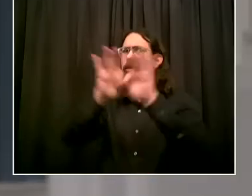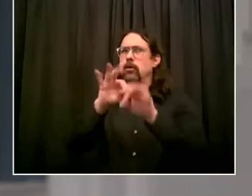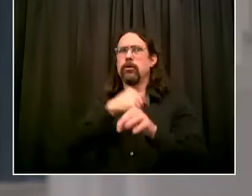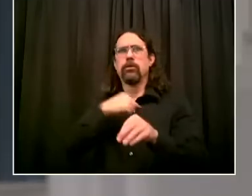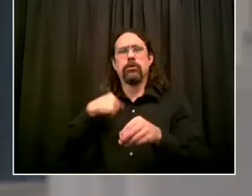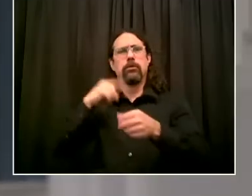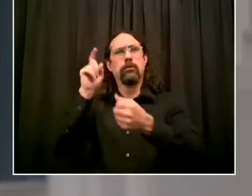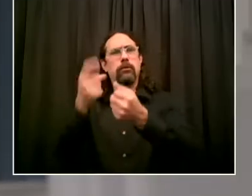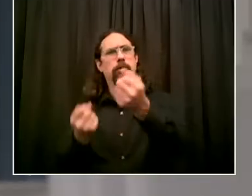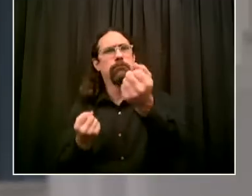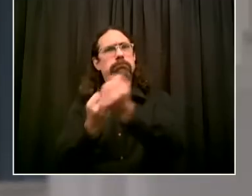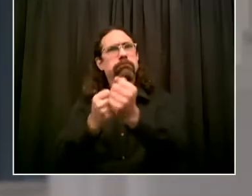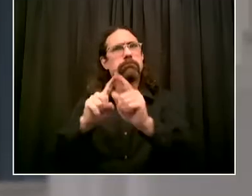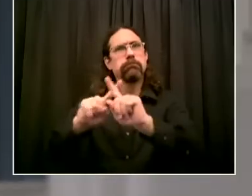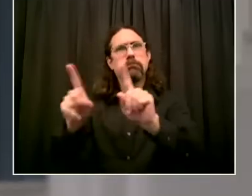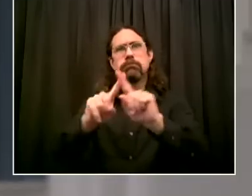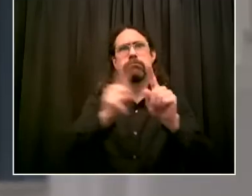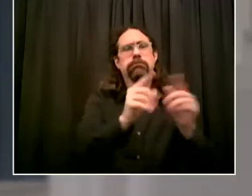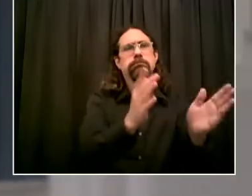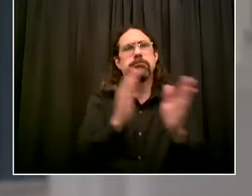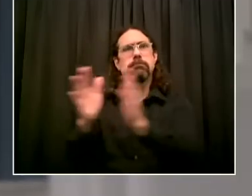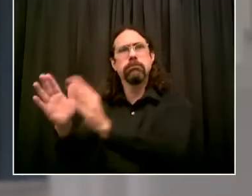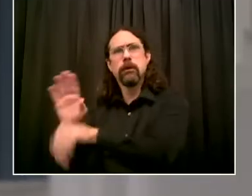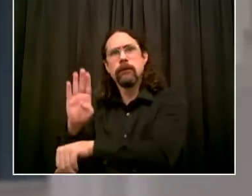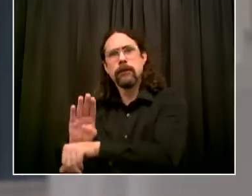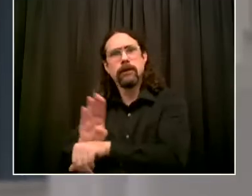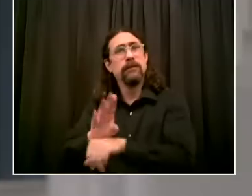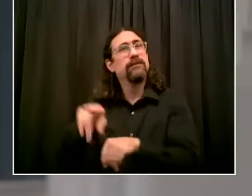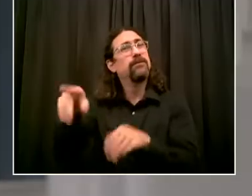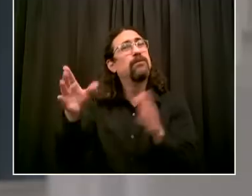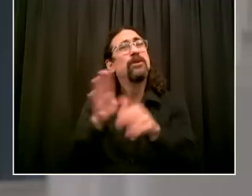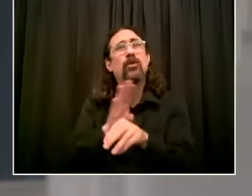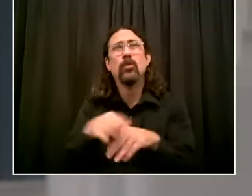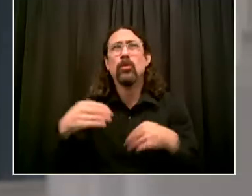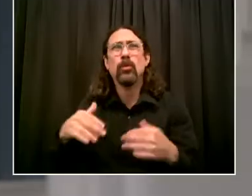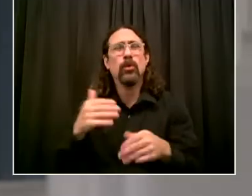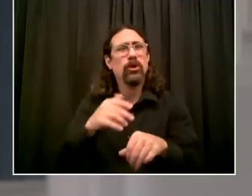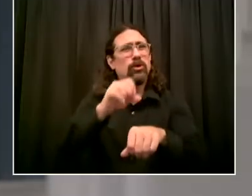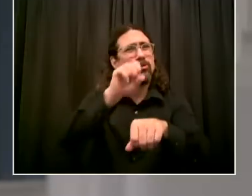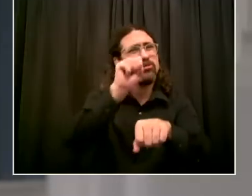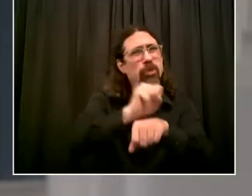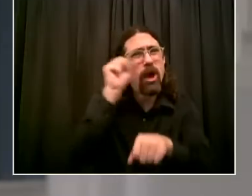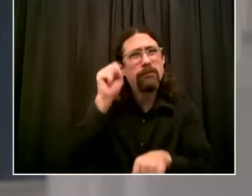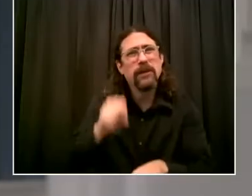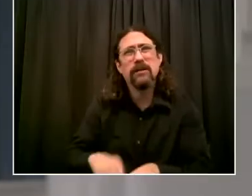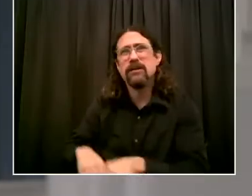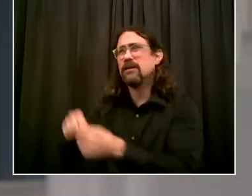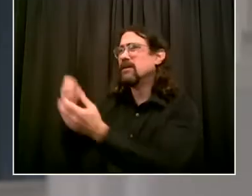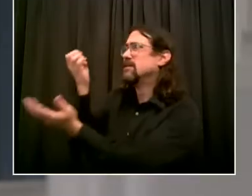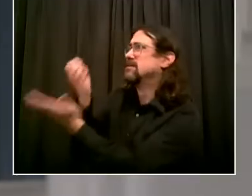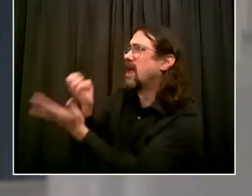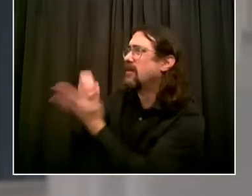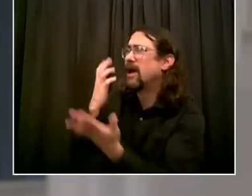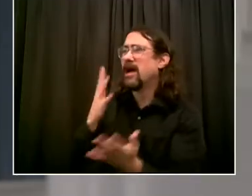THEY ARE THE BACKBONE OF OUR CITY. THEY EMPLOY THE